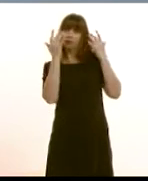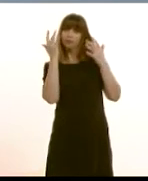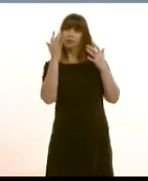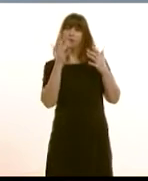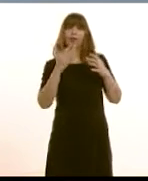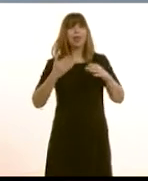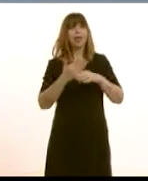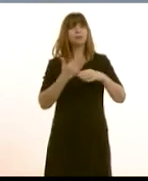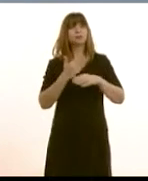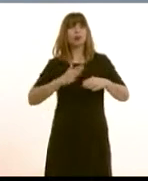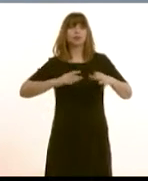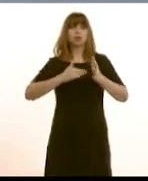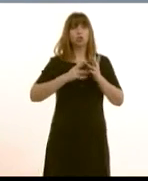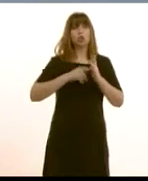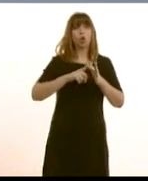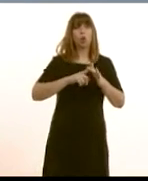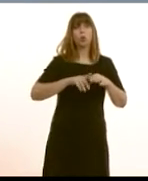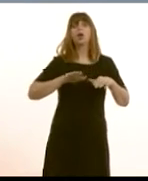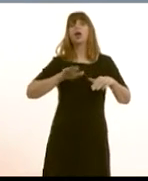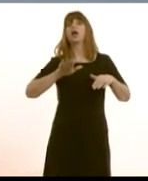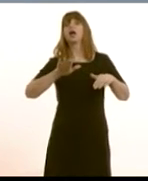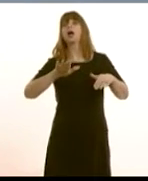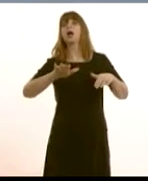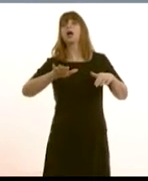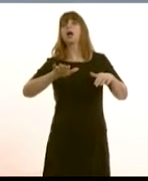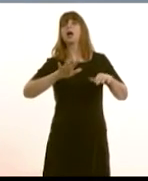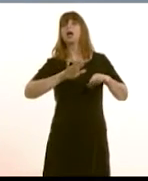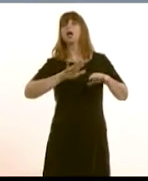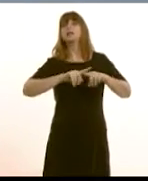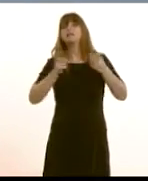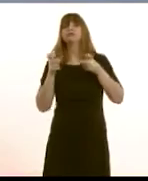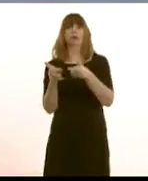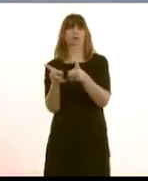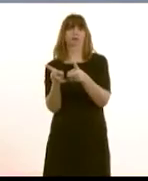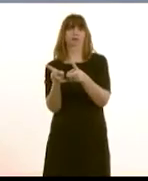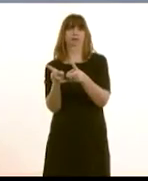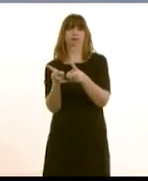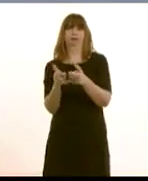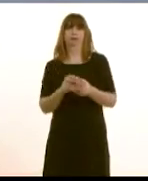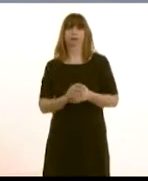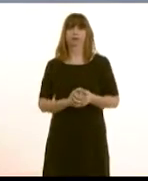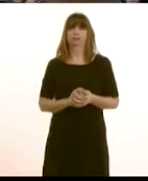zone being outside the sectoral approach that this Governmentís stuck to in the last five